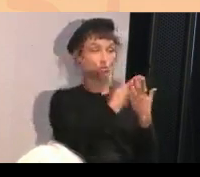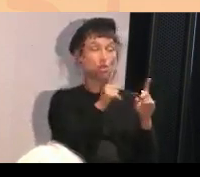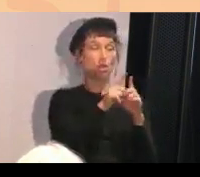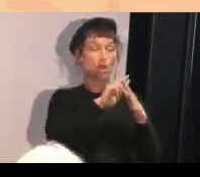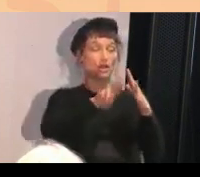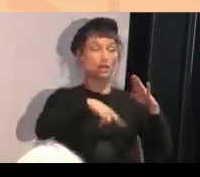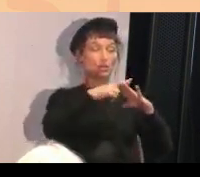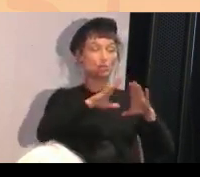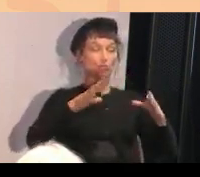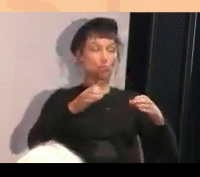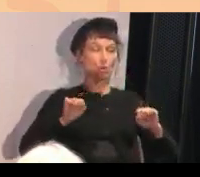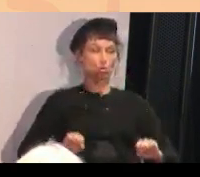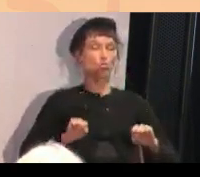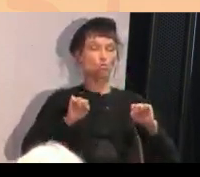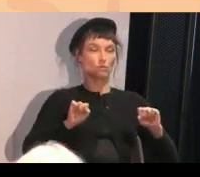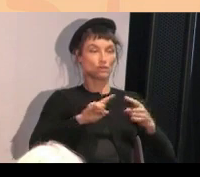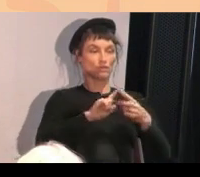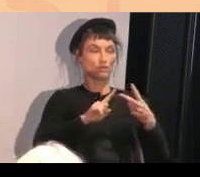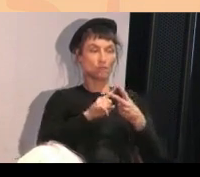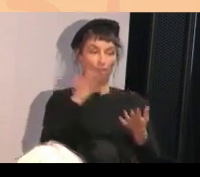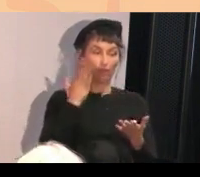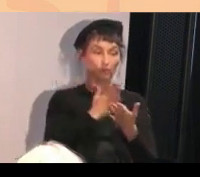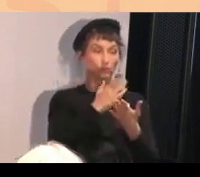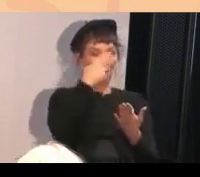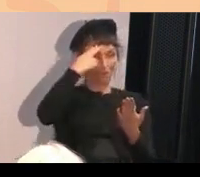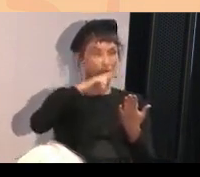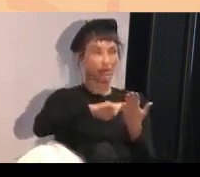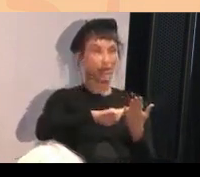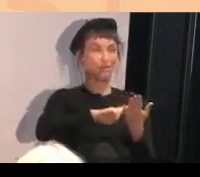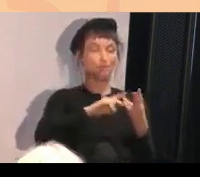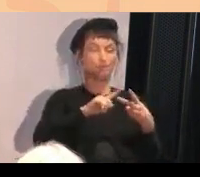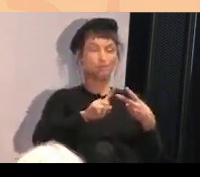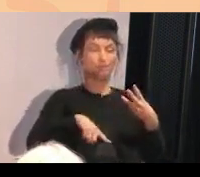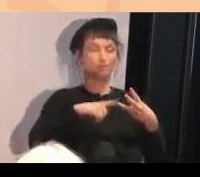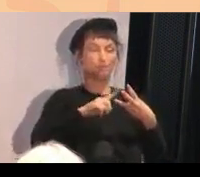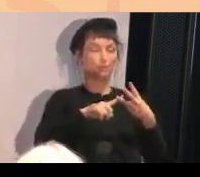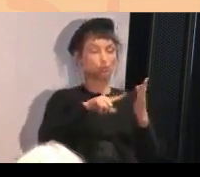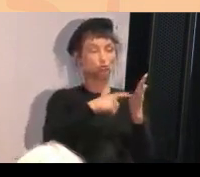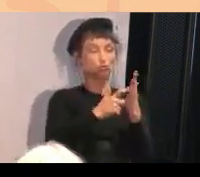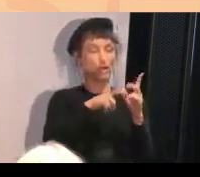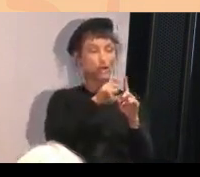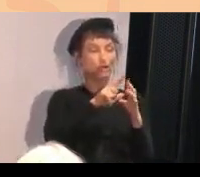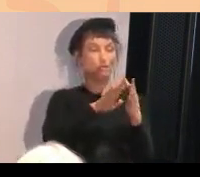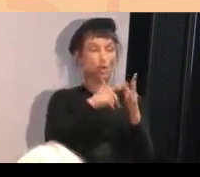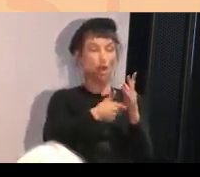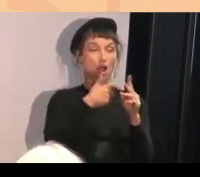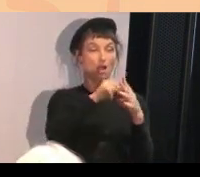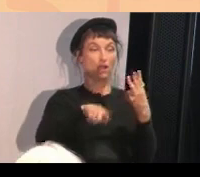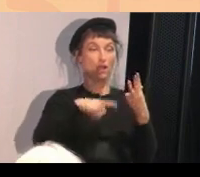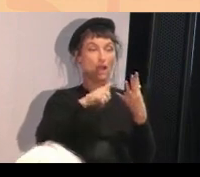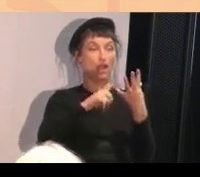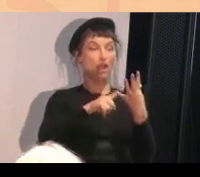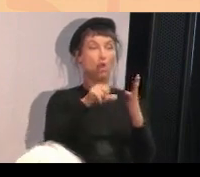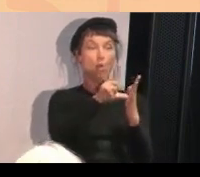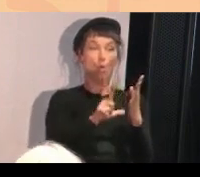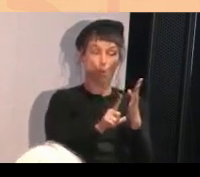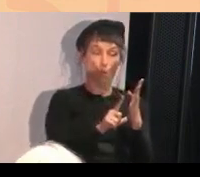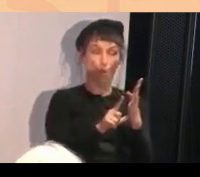Authority an authenticity labelling schemes trademarks and standalone legislation have emerged